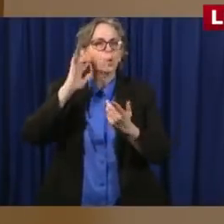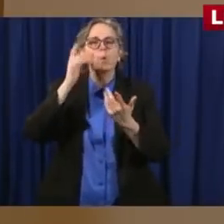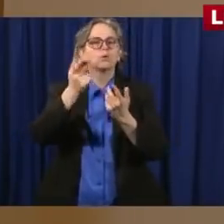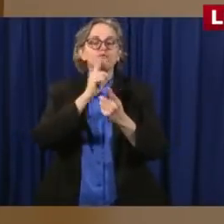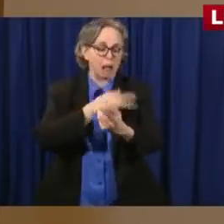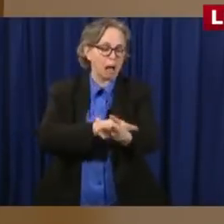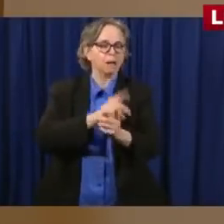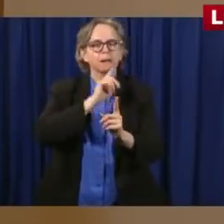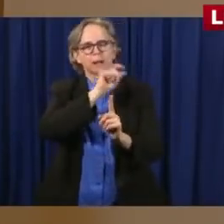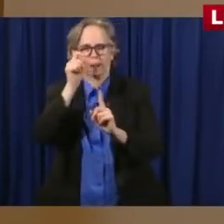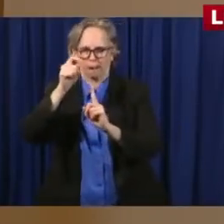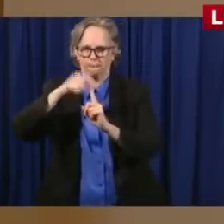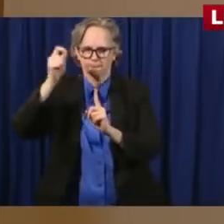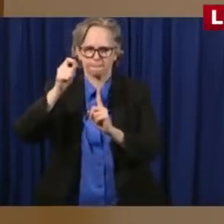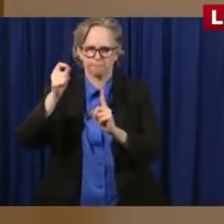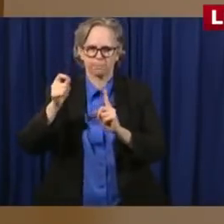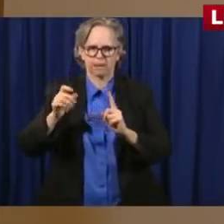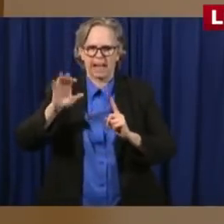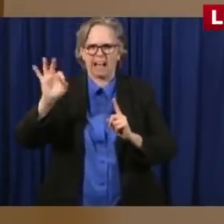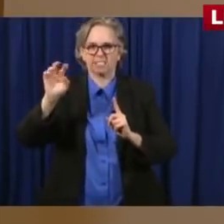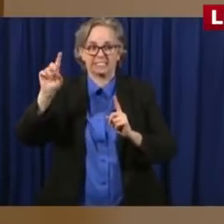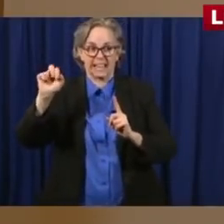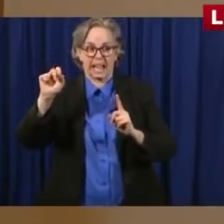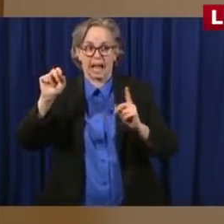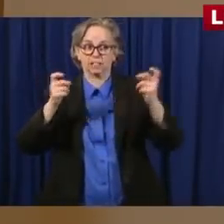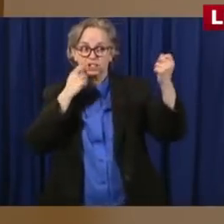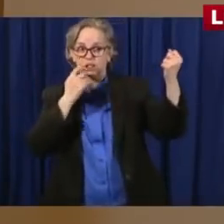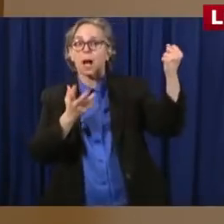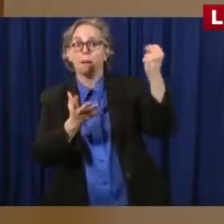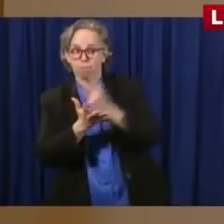THE OTHER KIND OF TESTING IS A BLOOD TESTING.